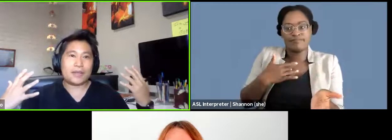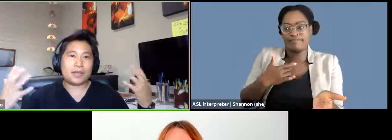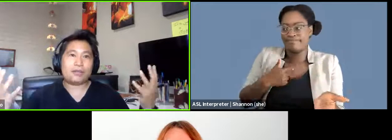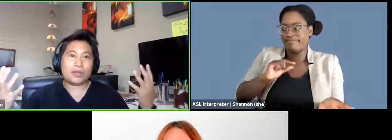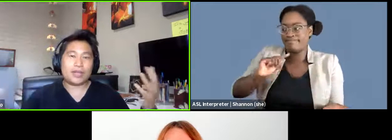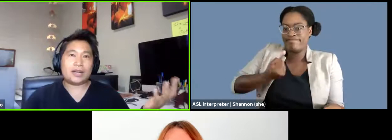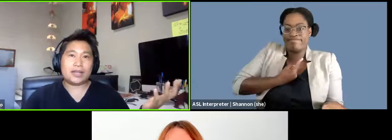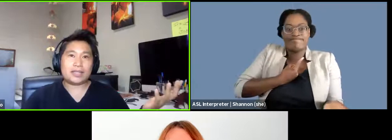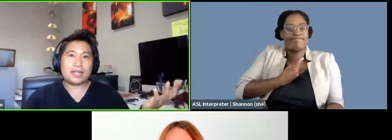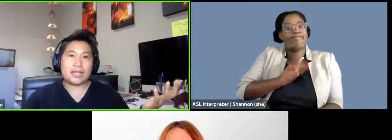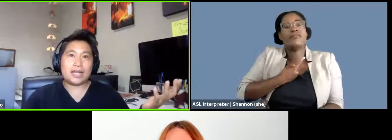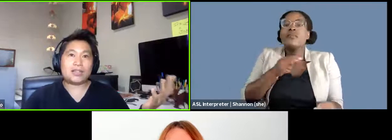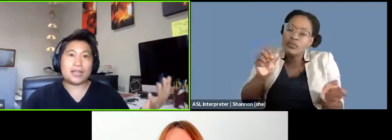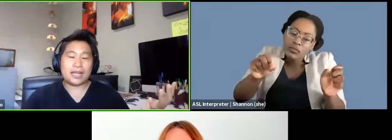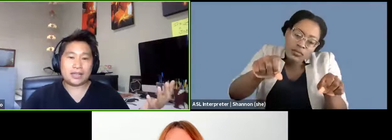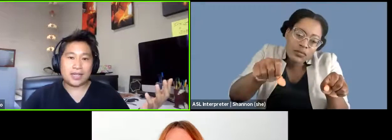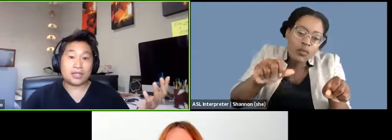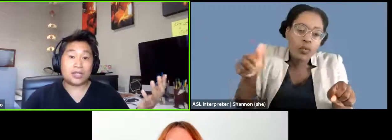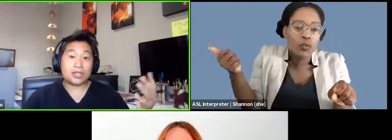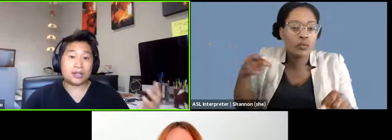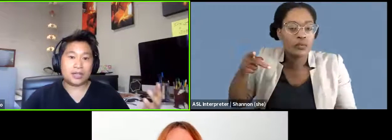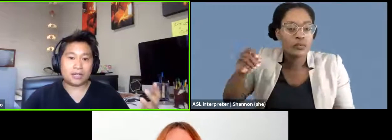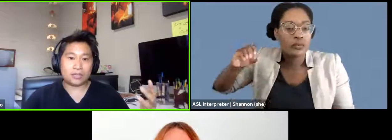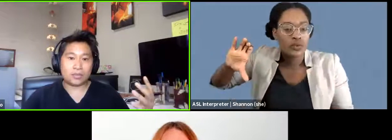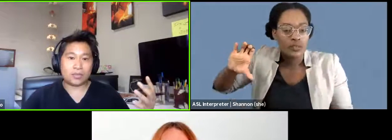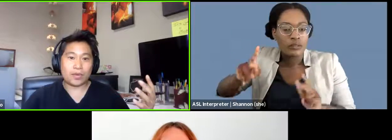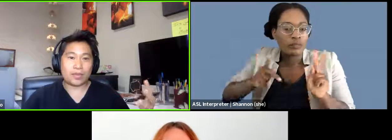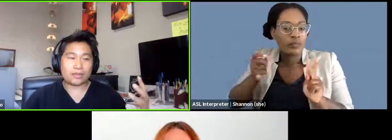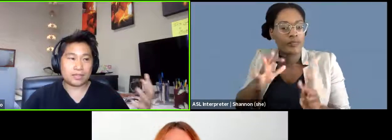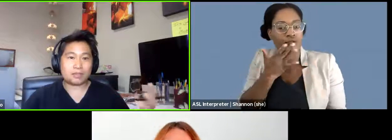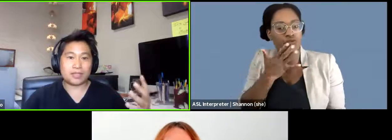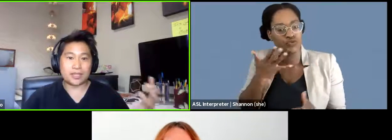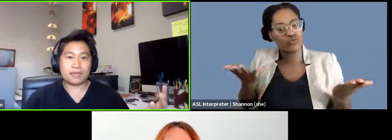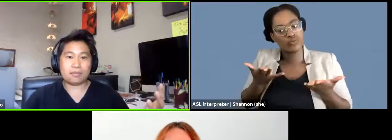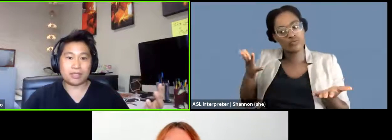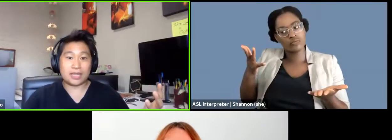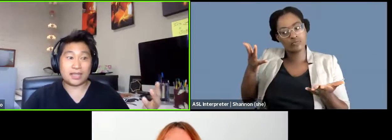but then when there is an educated and curious White cis presenting person